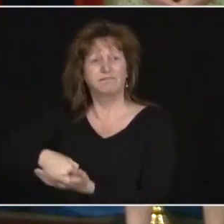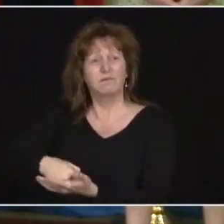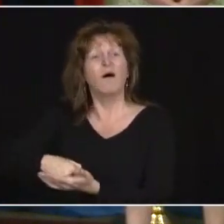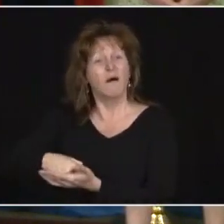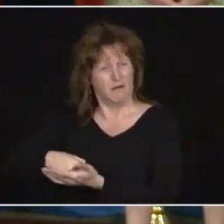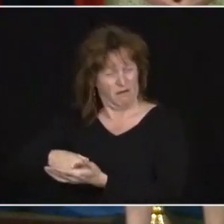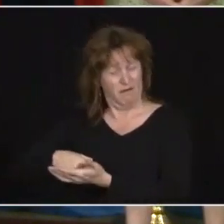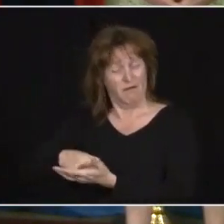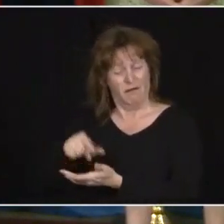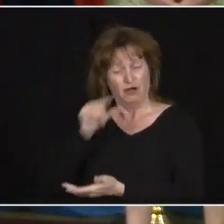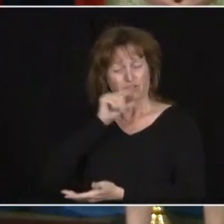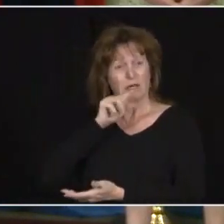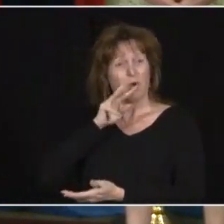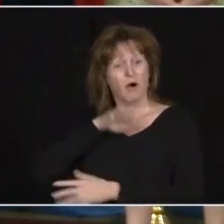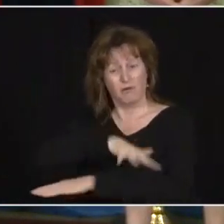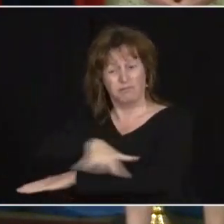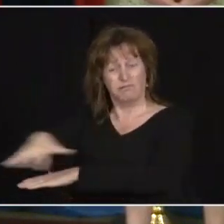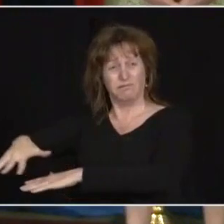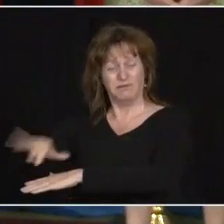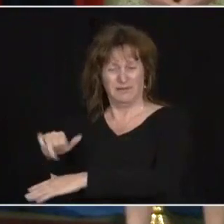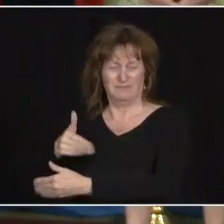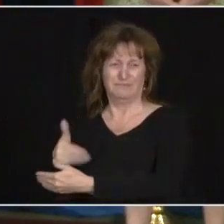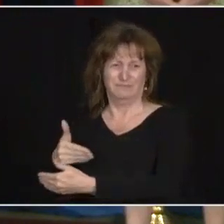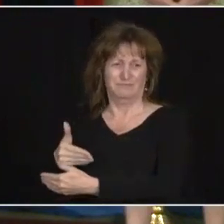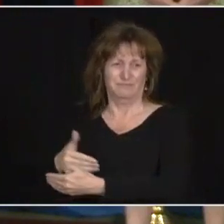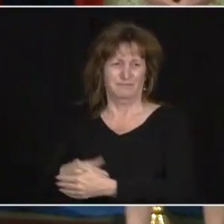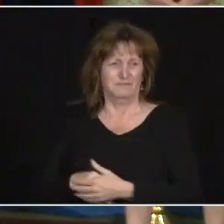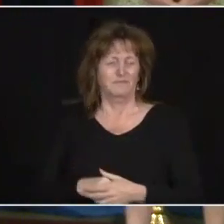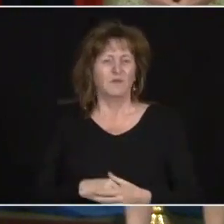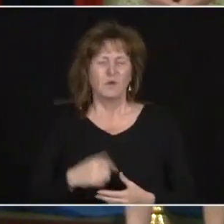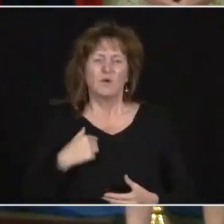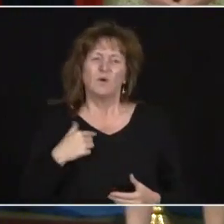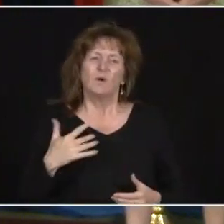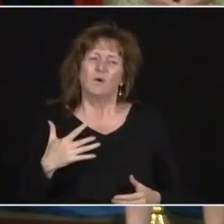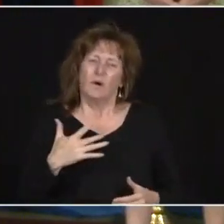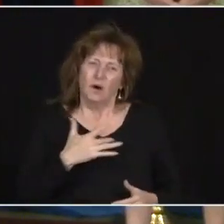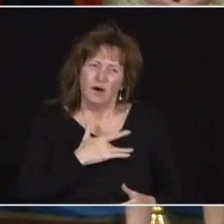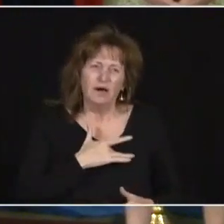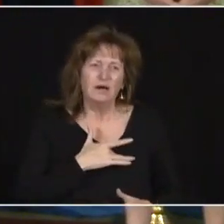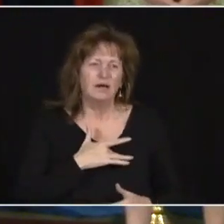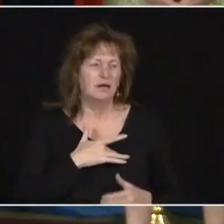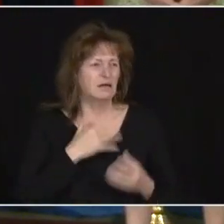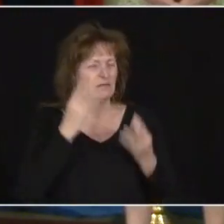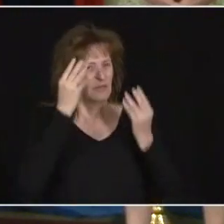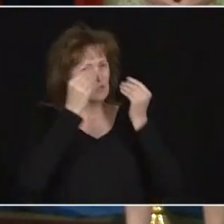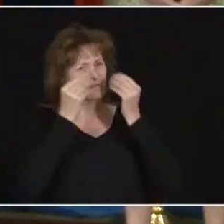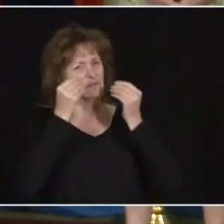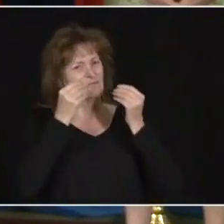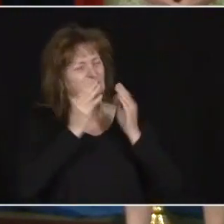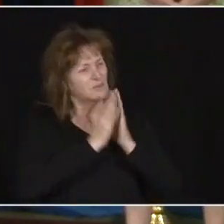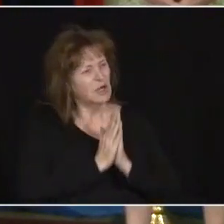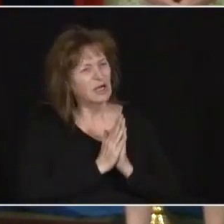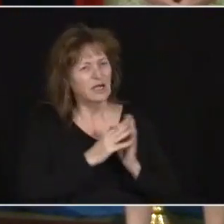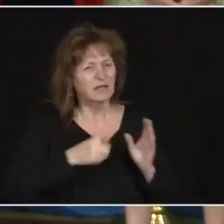prayers are with the families and loved ones of those brave servicemen and